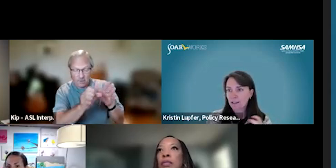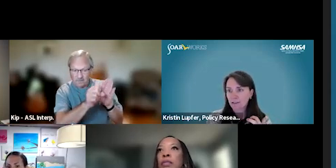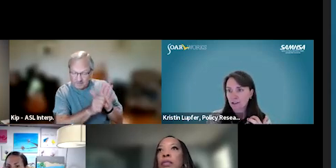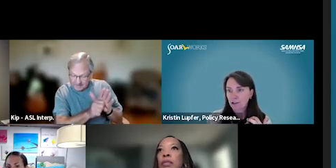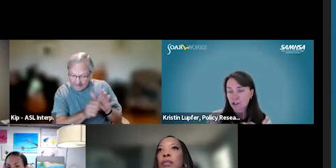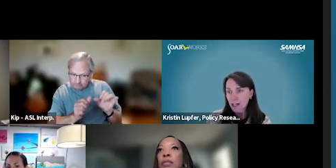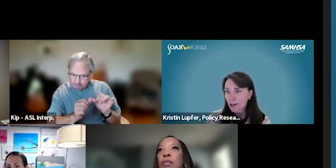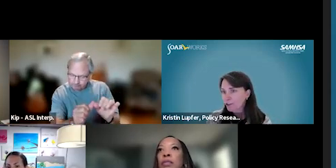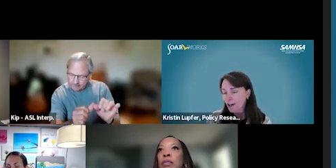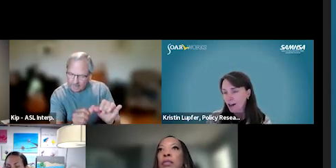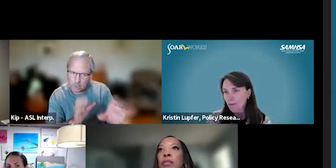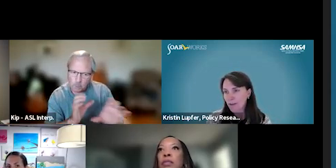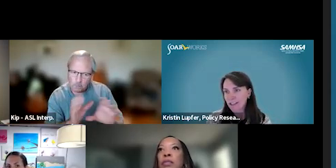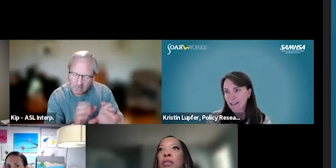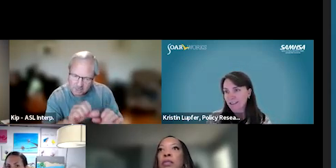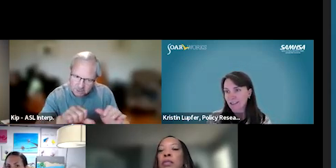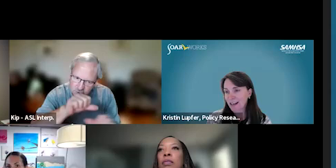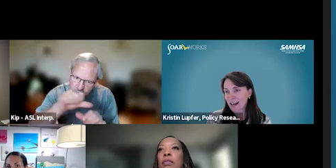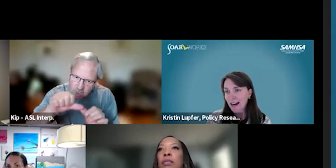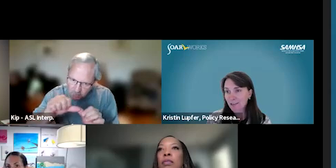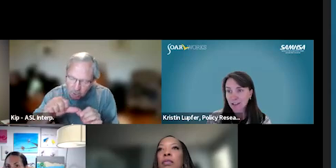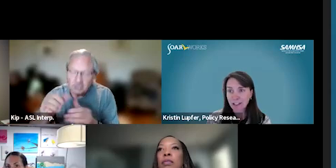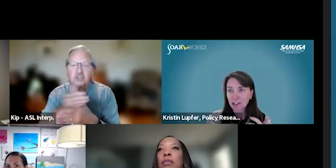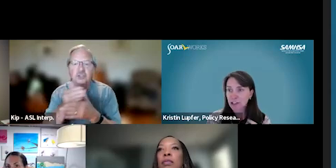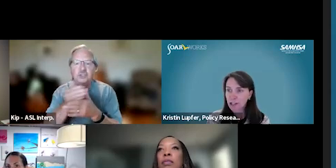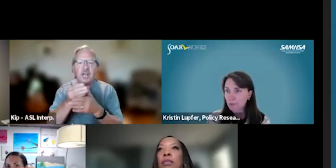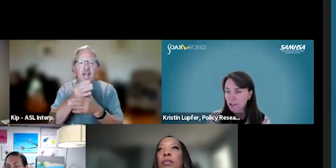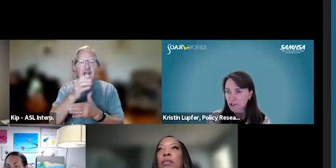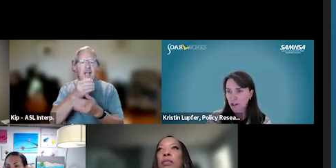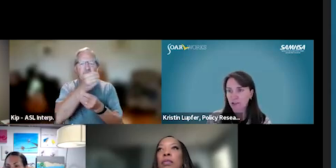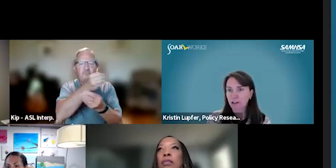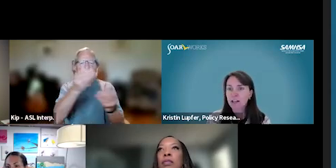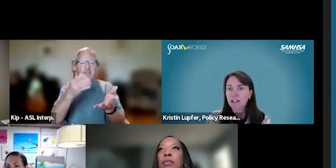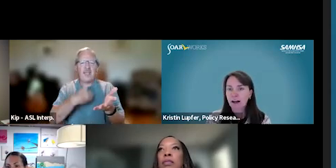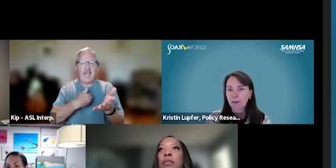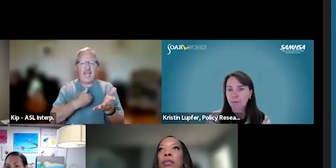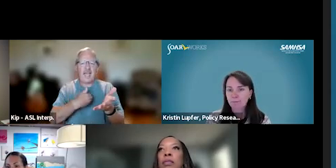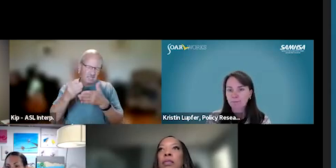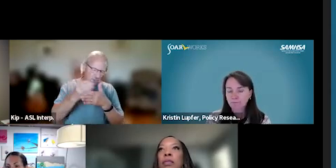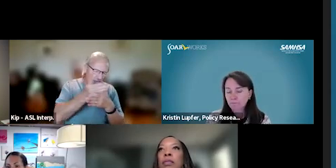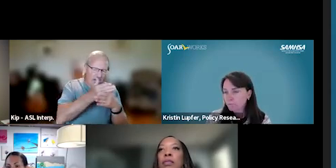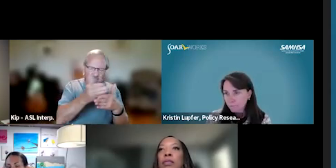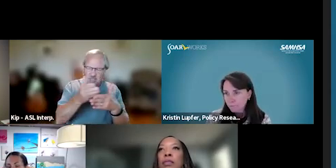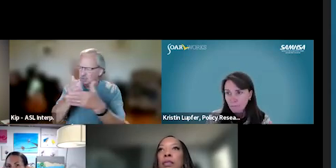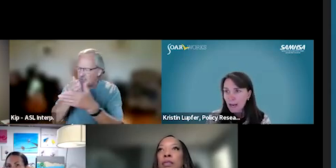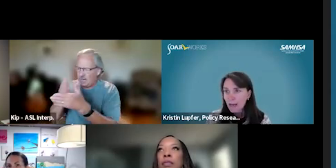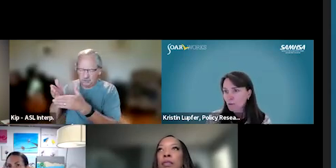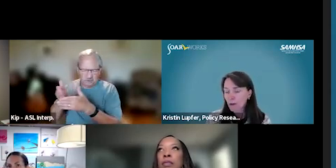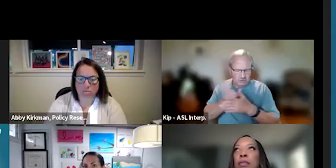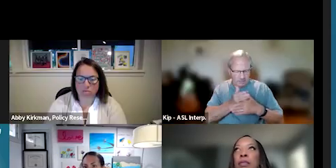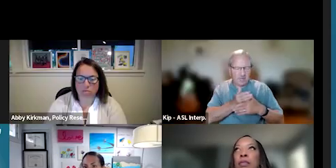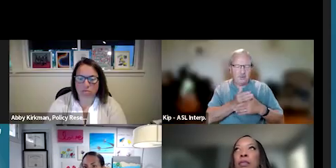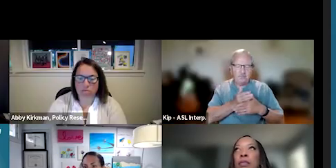they can share the data that they have, share with each other, ask questions,